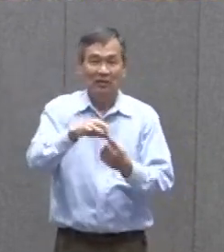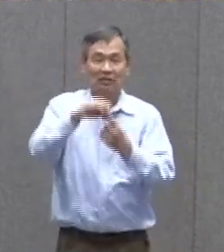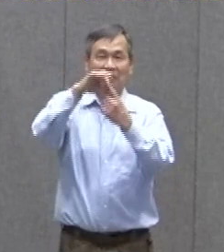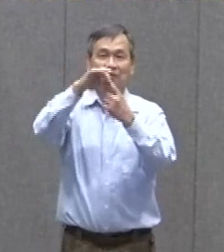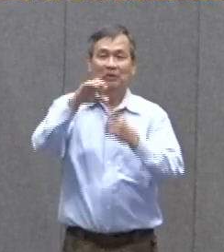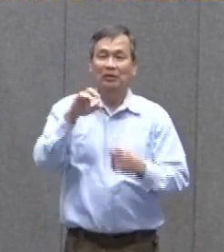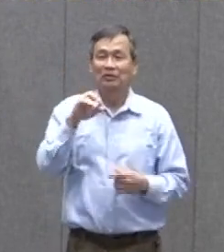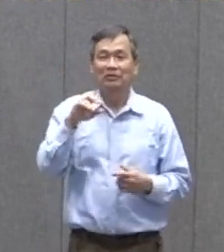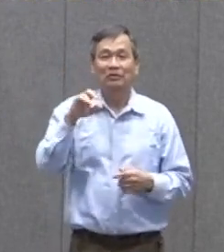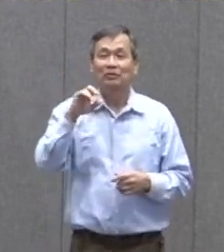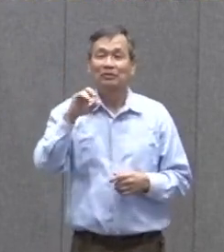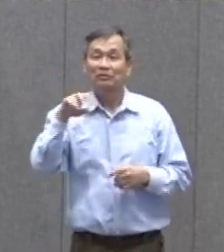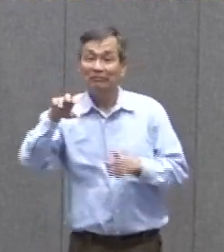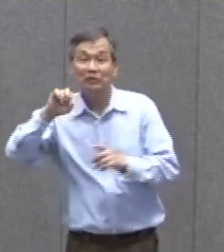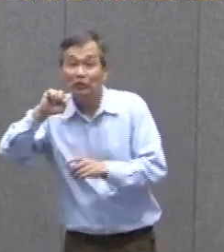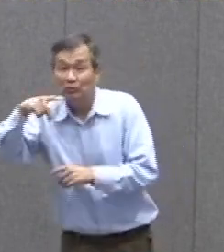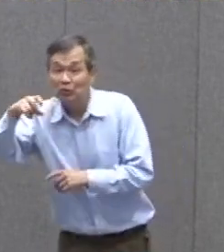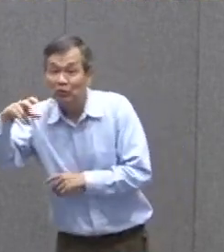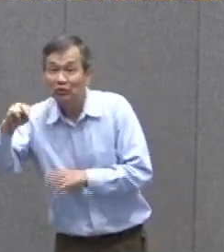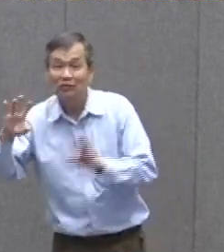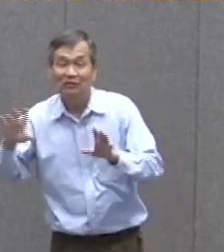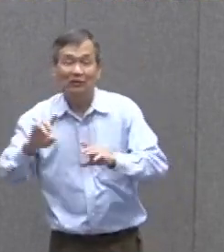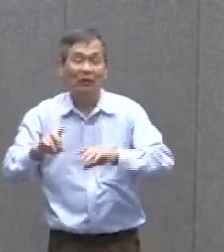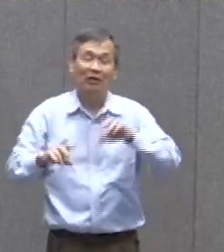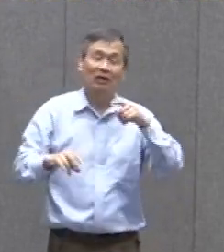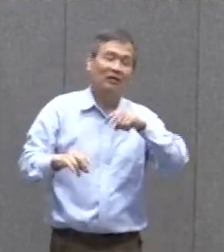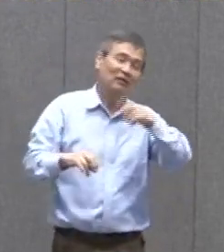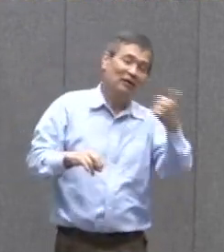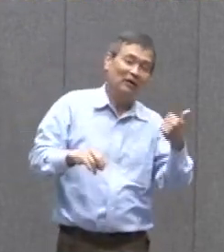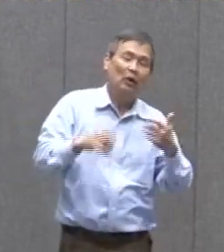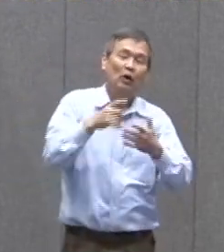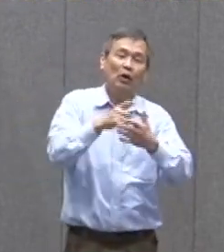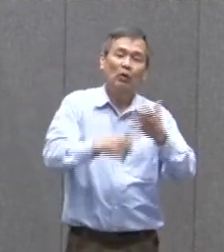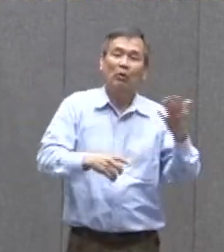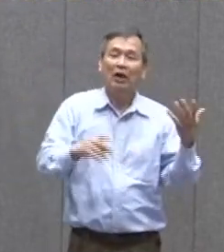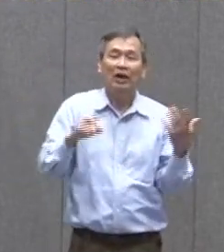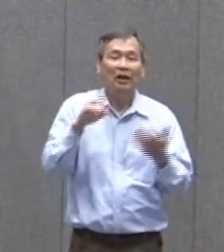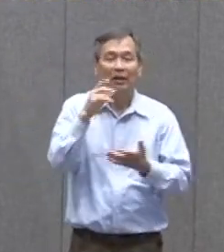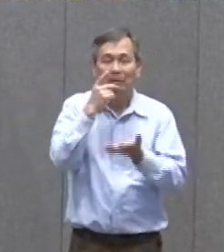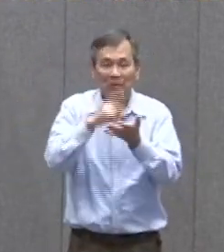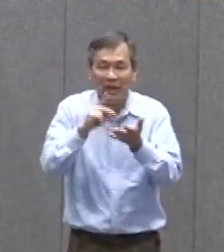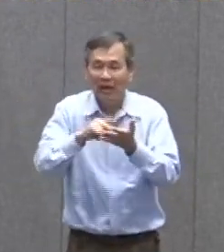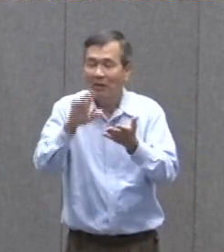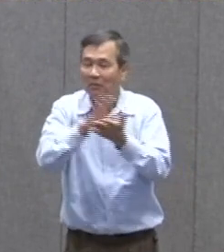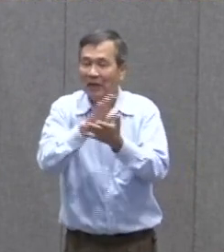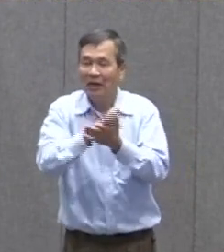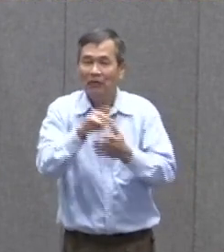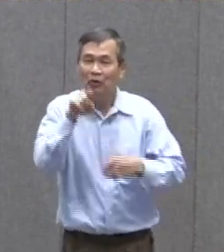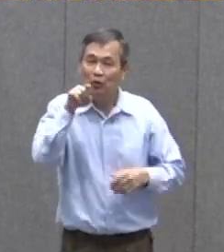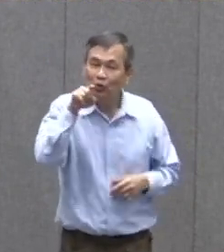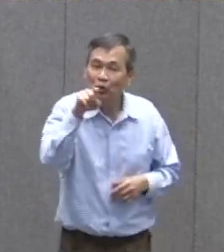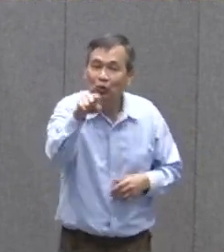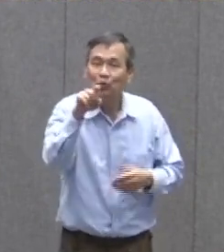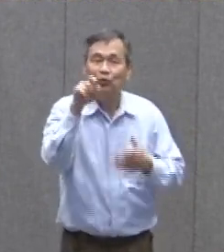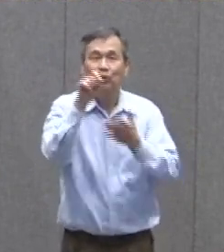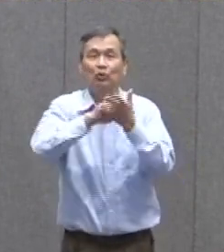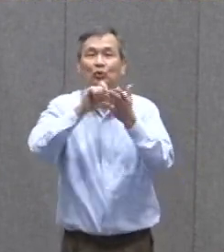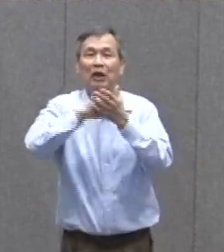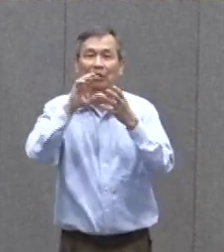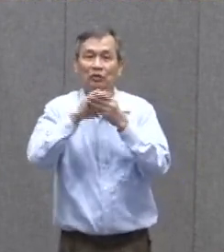Find some paper and a pencil and maybe write a story about all of the things that make you lucky,